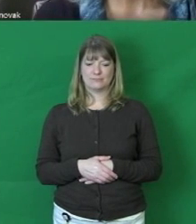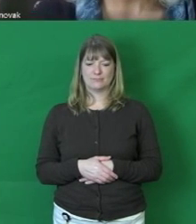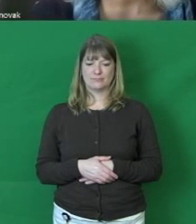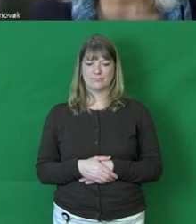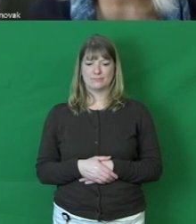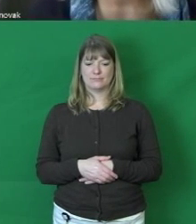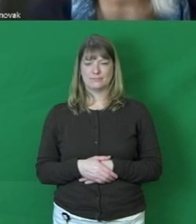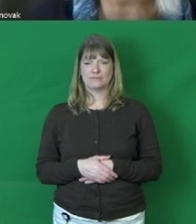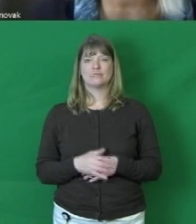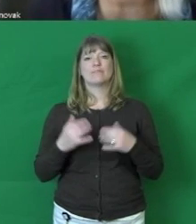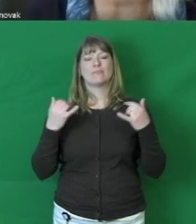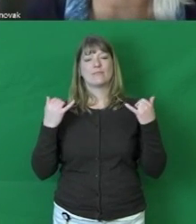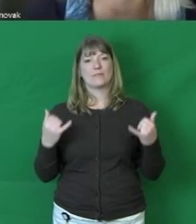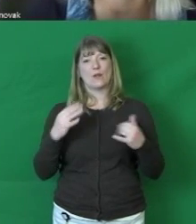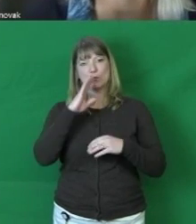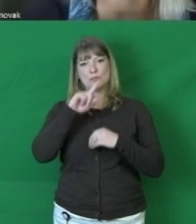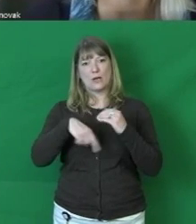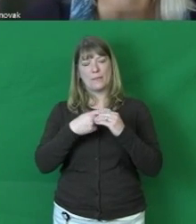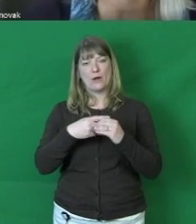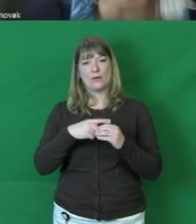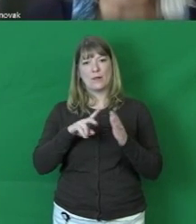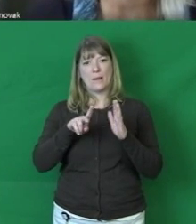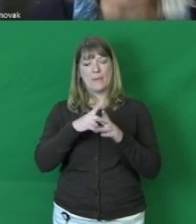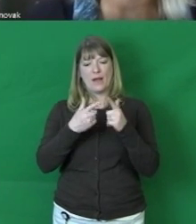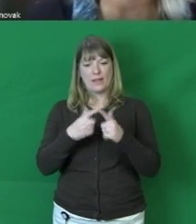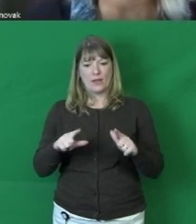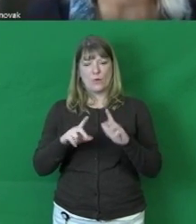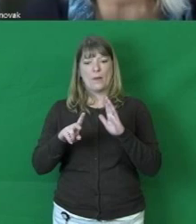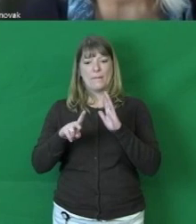This brings us into talking about the Bilingual-Bicultural